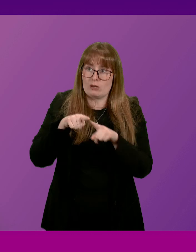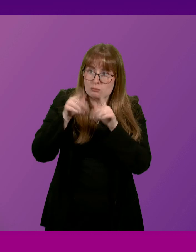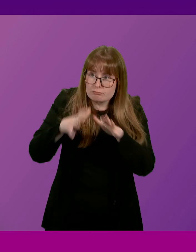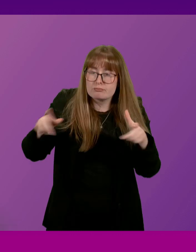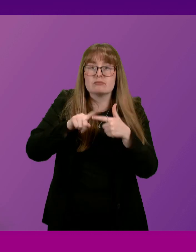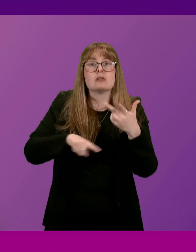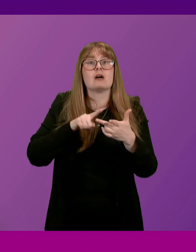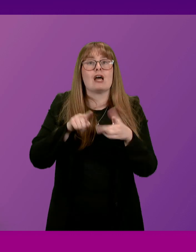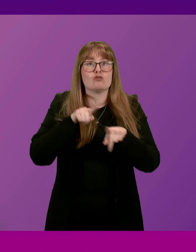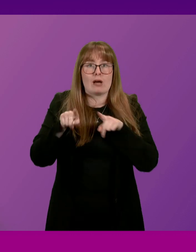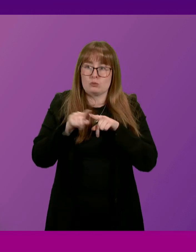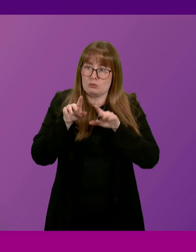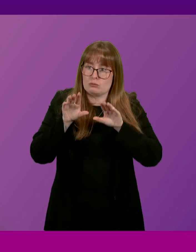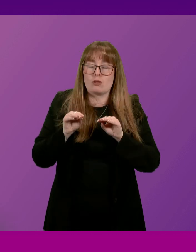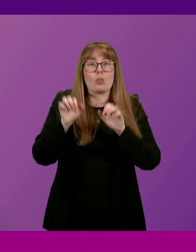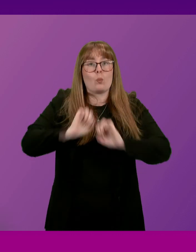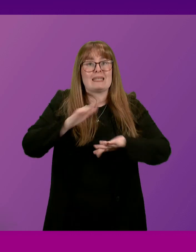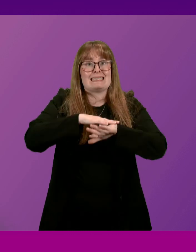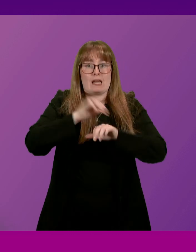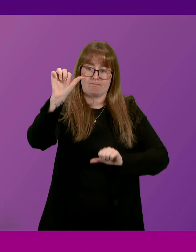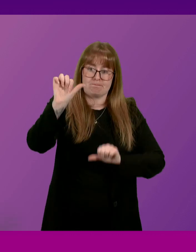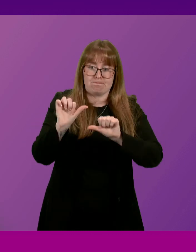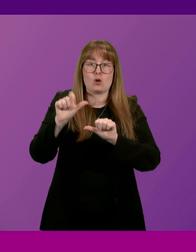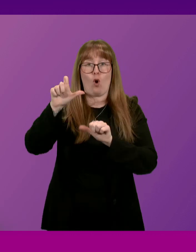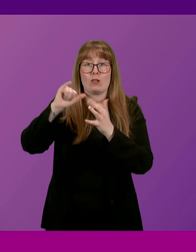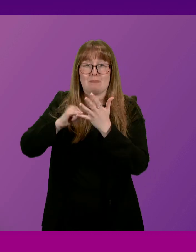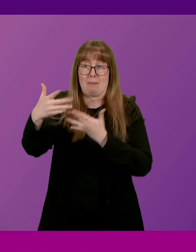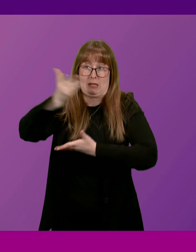action to reduce the waiting times that Colin Smyth has asked me about today.